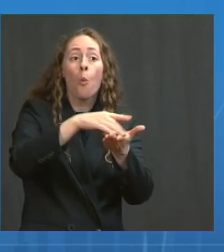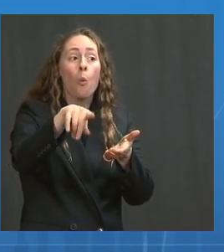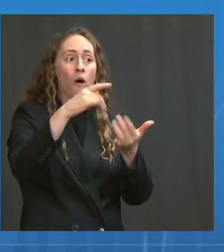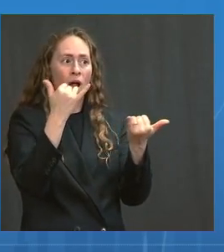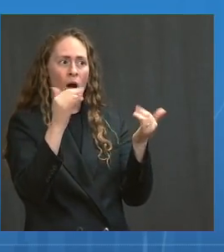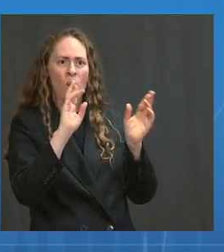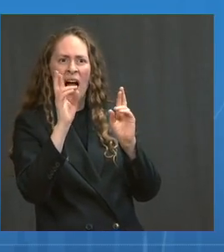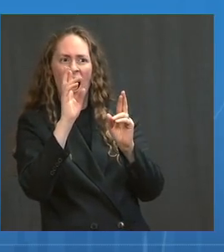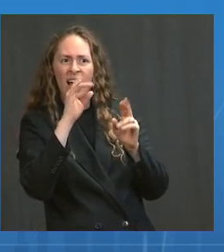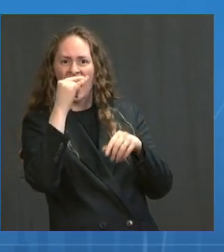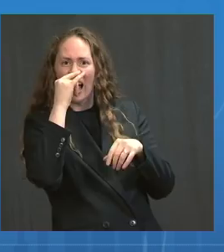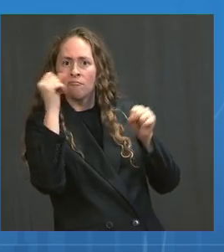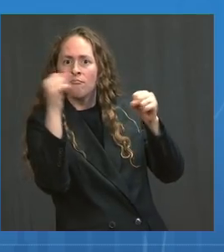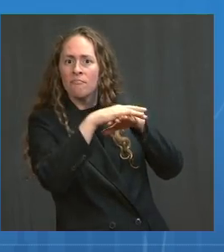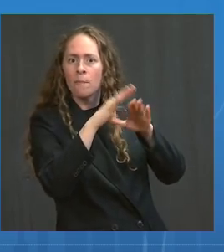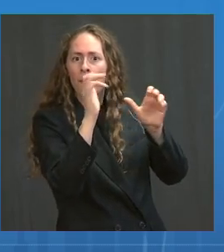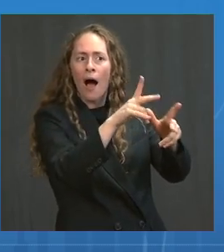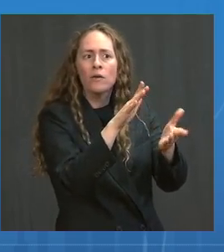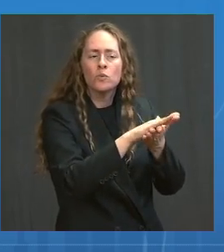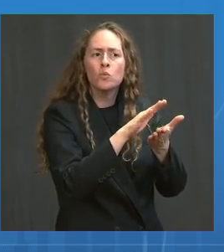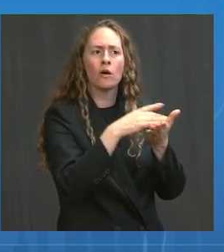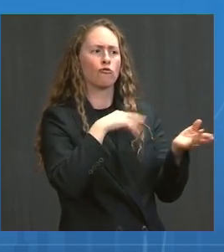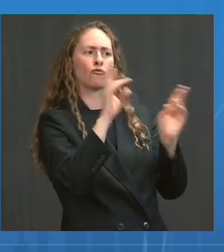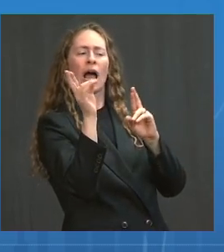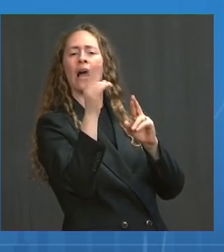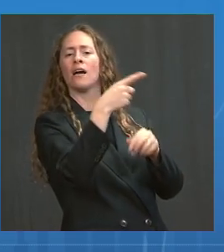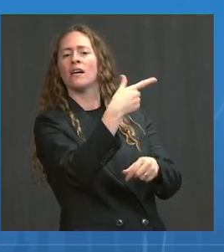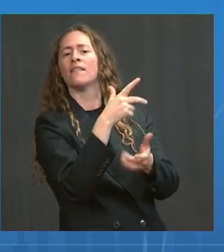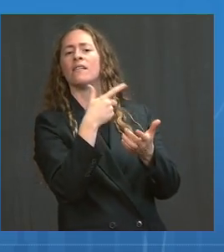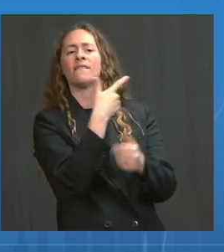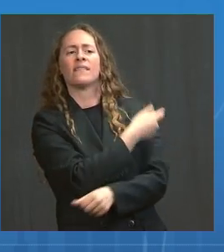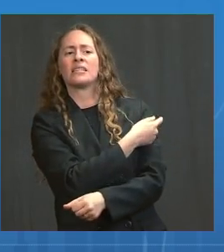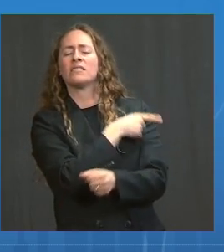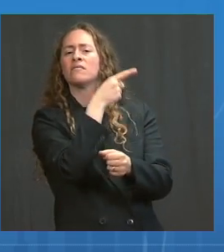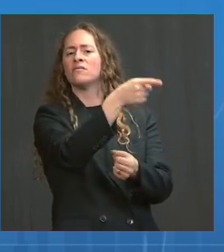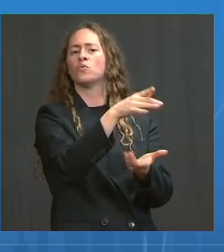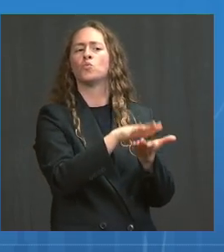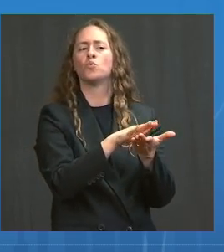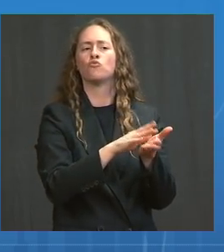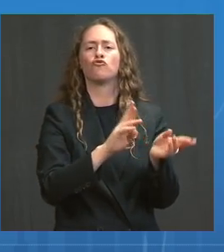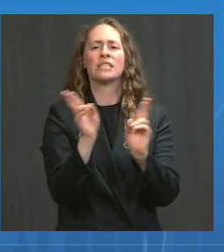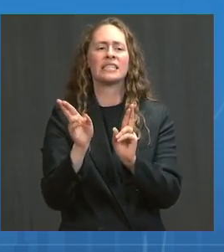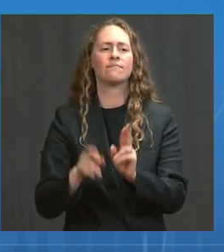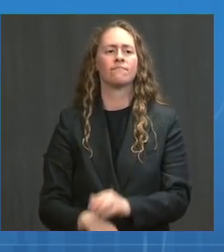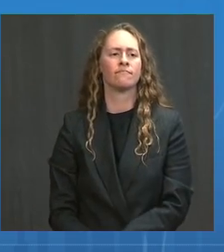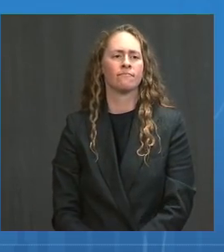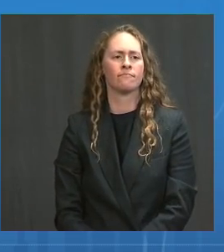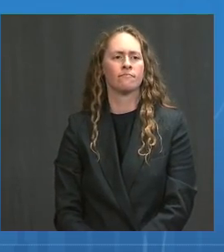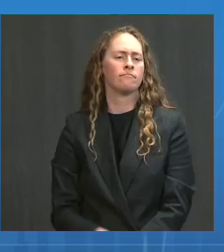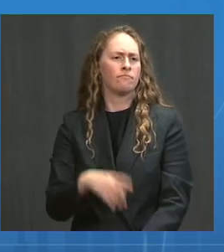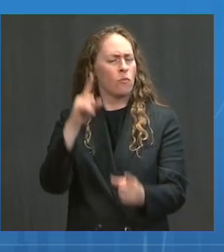And then, throughout all of our efforts, equity and fairness will continue to be at the center. So this whole-of- federal-government,